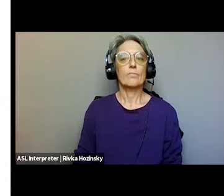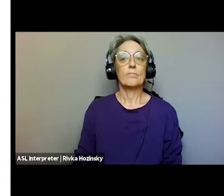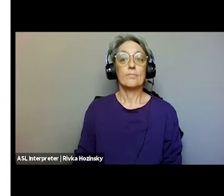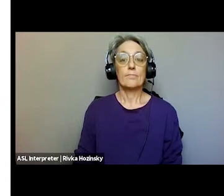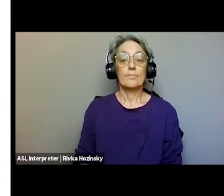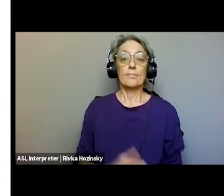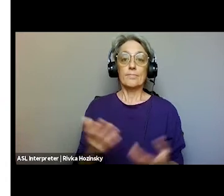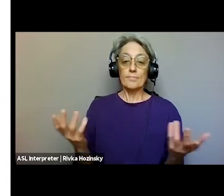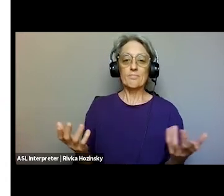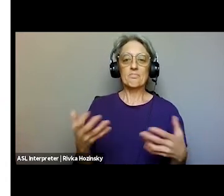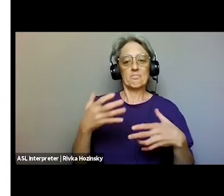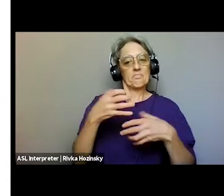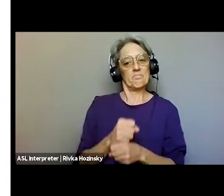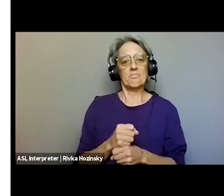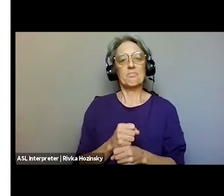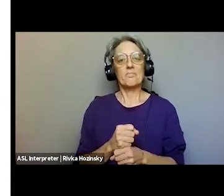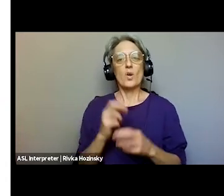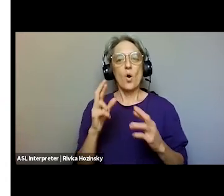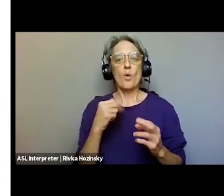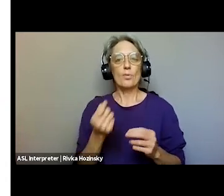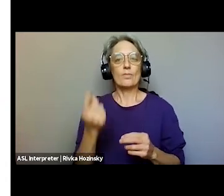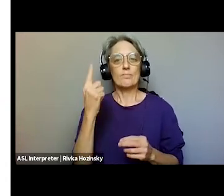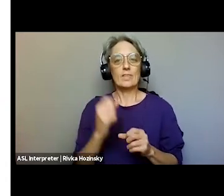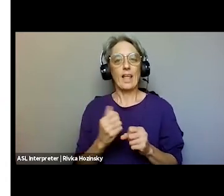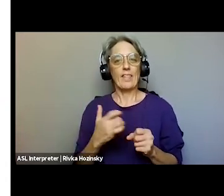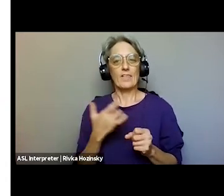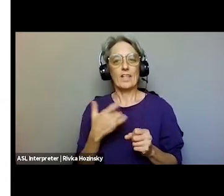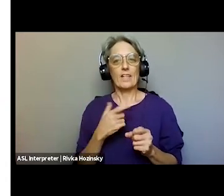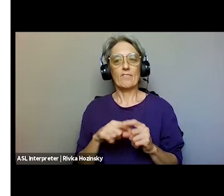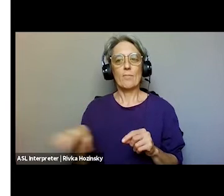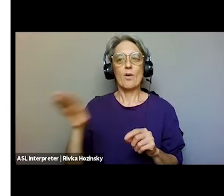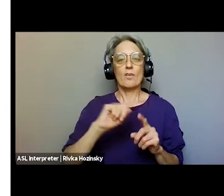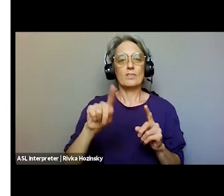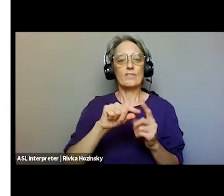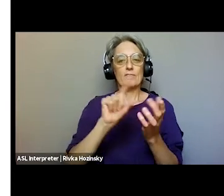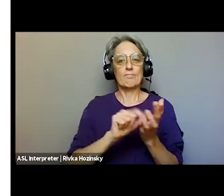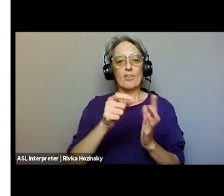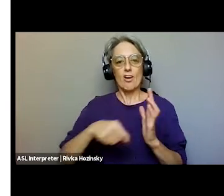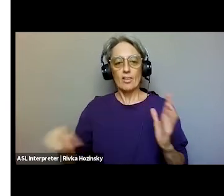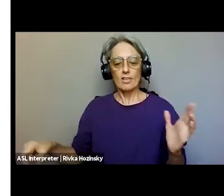of gives you a sense from the literature of you know both the overall disparities as well as some